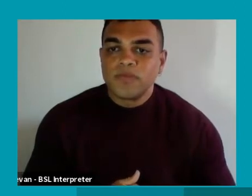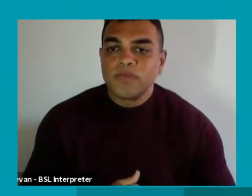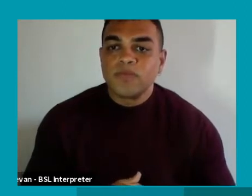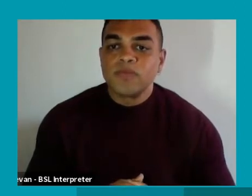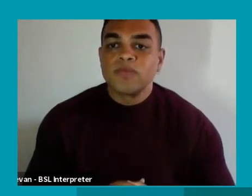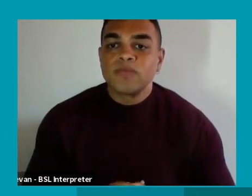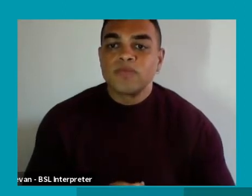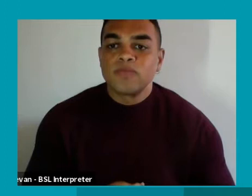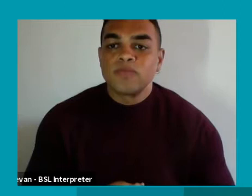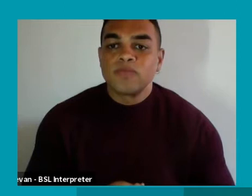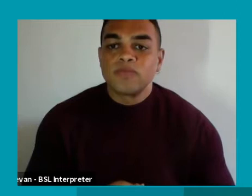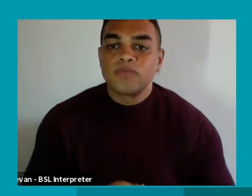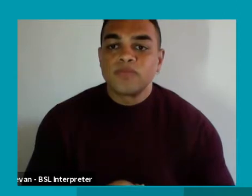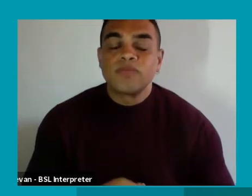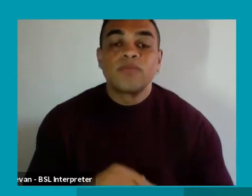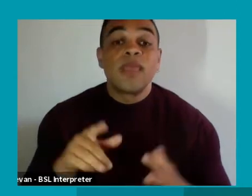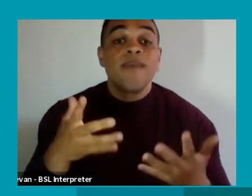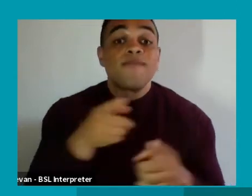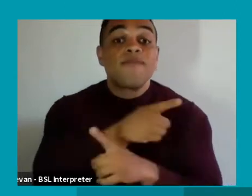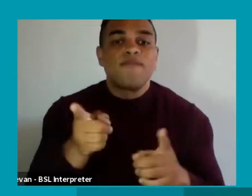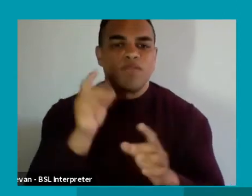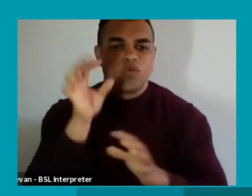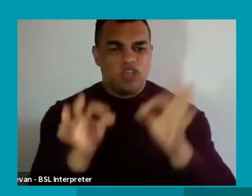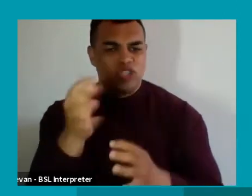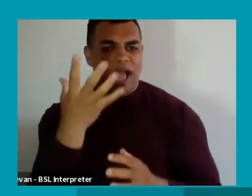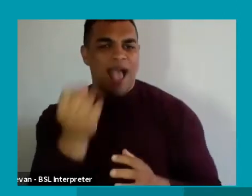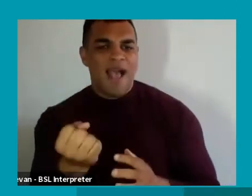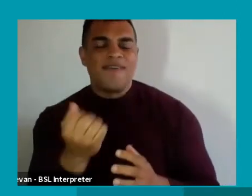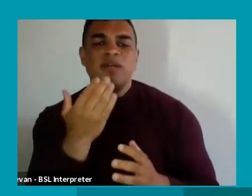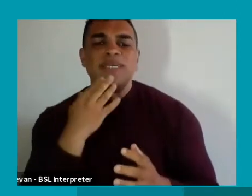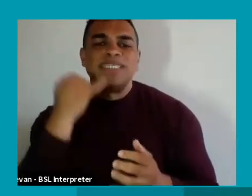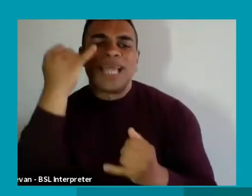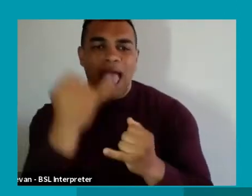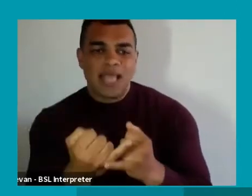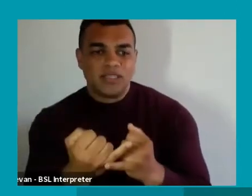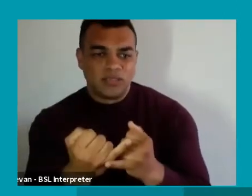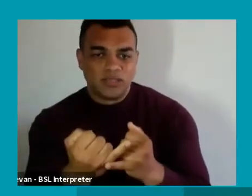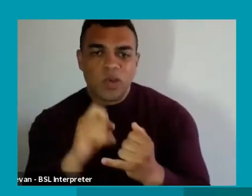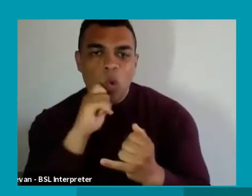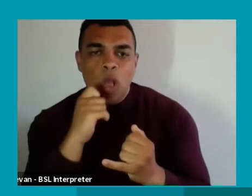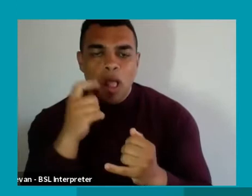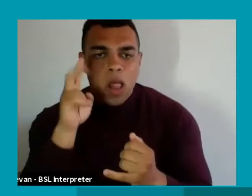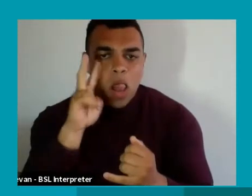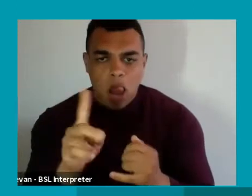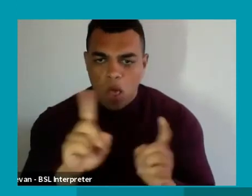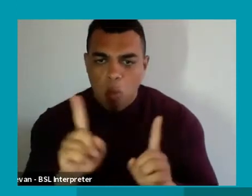you have to be Q&A. Box and we will answer them at the end of the session and the chat box also will be available throughout and